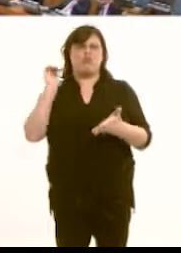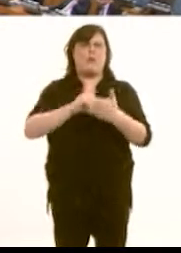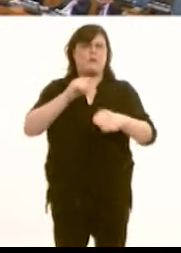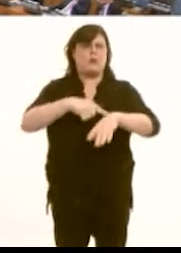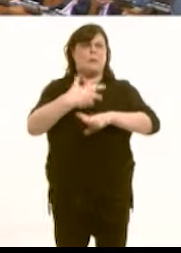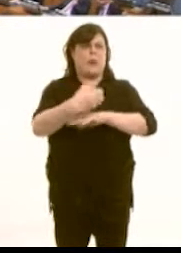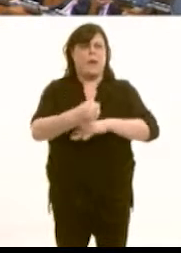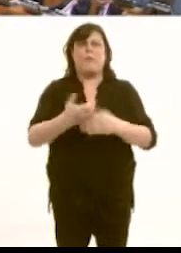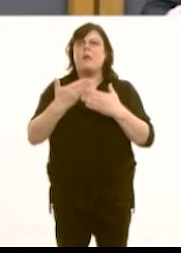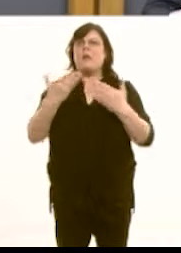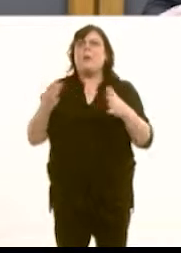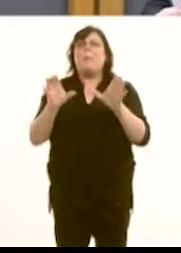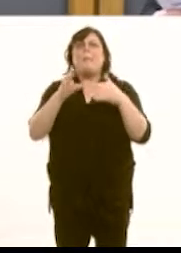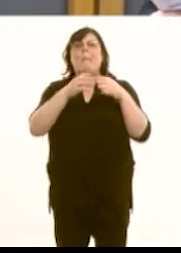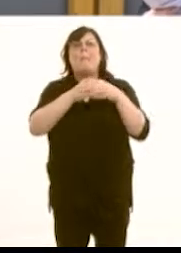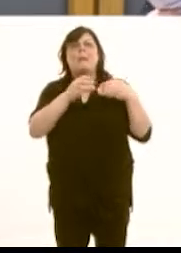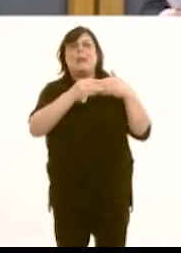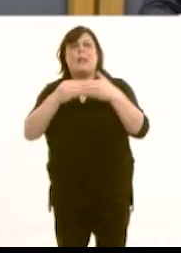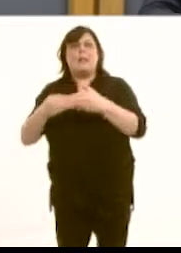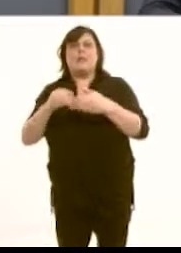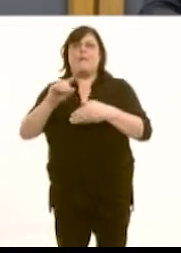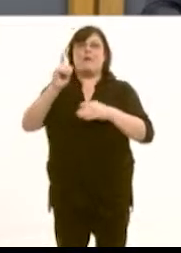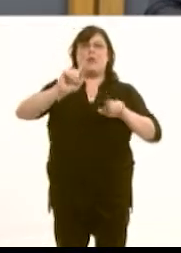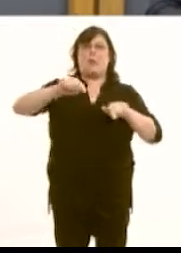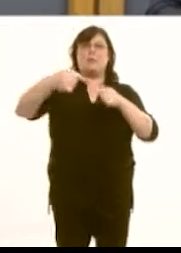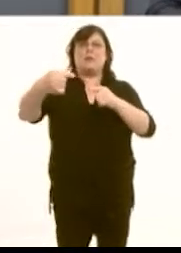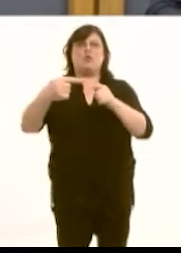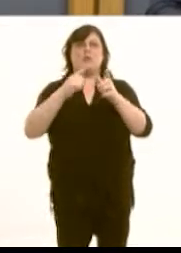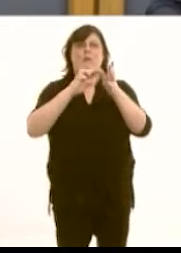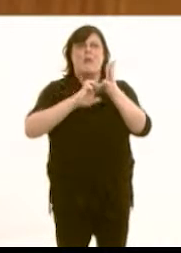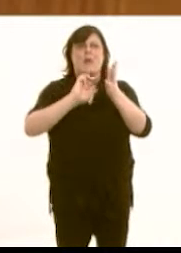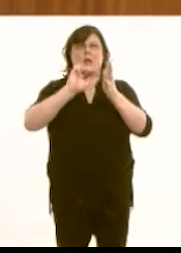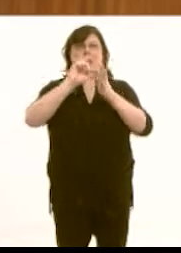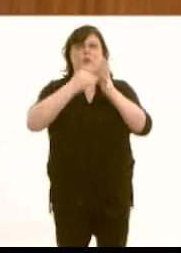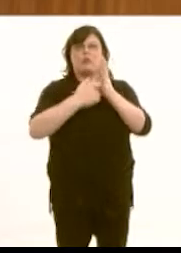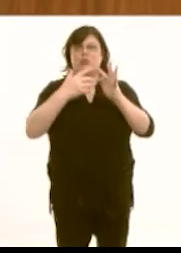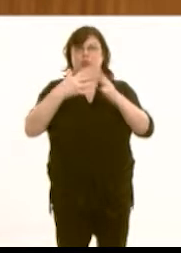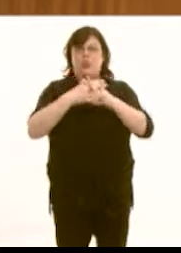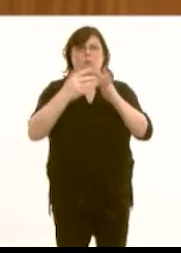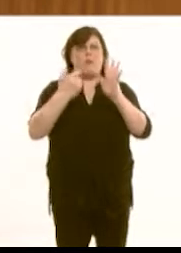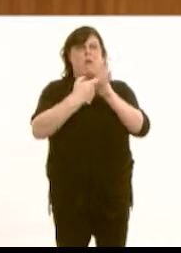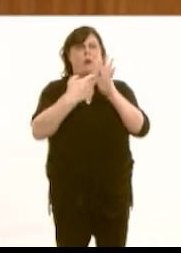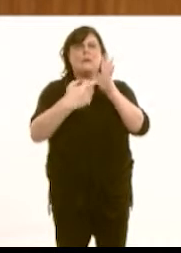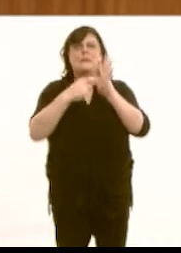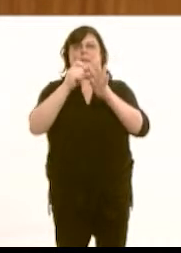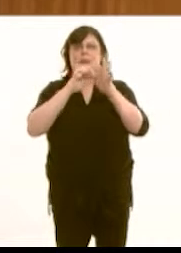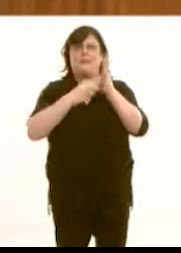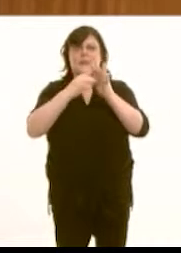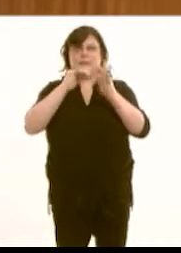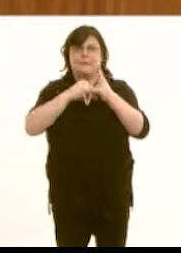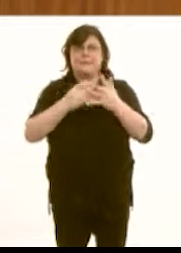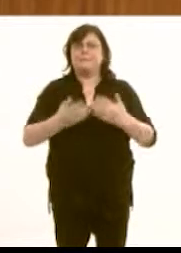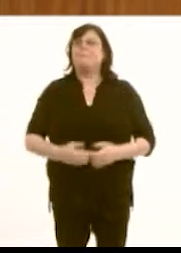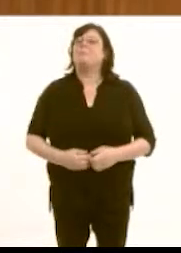First this afternoon is the leader of the opposition, Andrew R.T. Davies. Andrew R.T. Davies: Thank you very much, Presiding Officer.